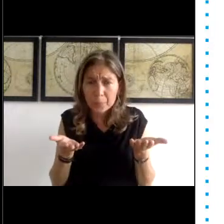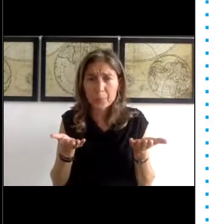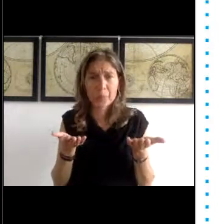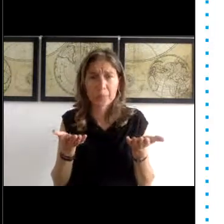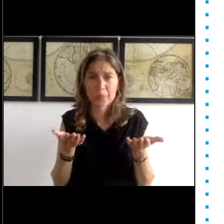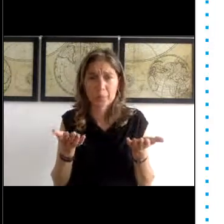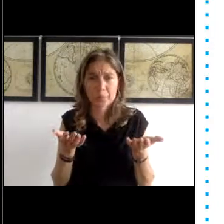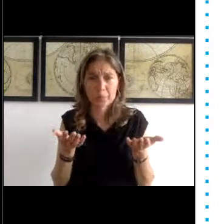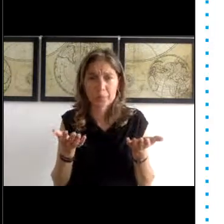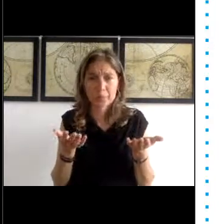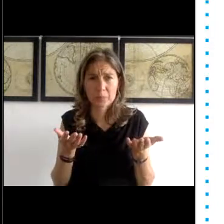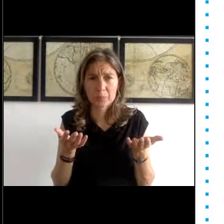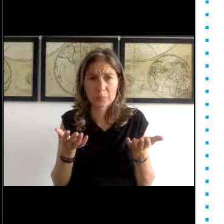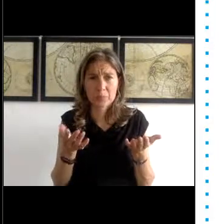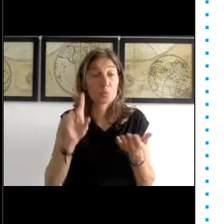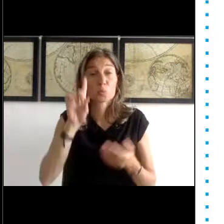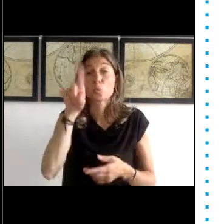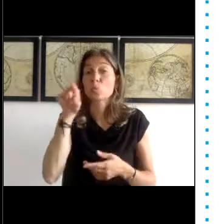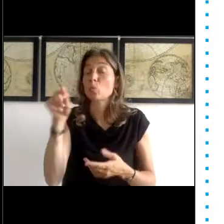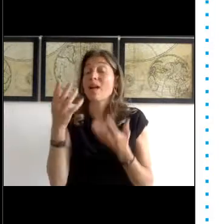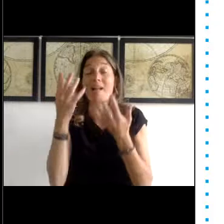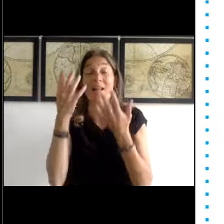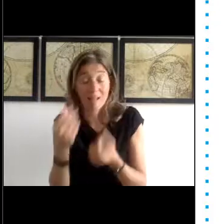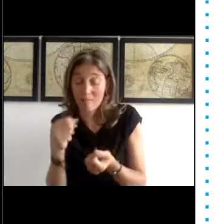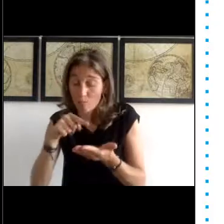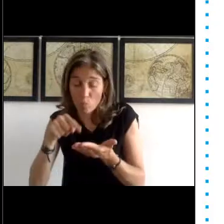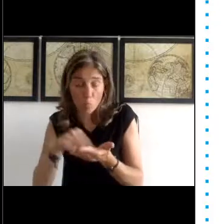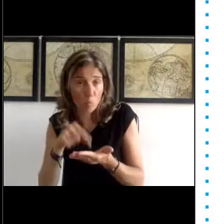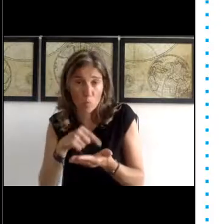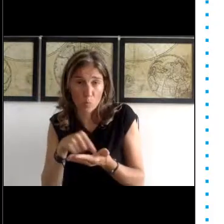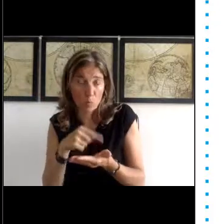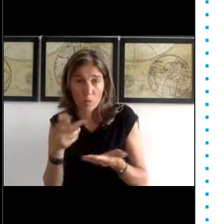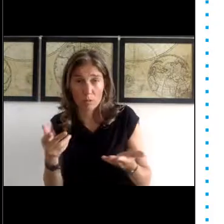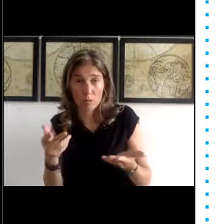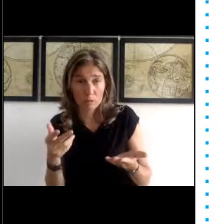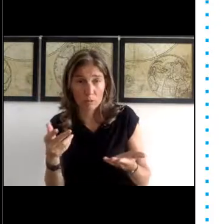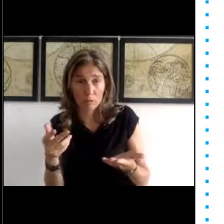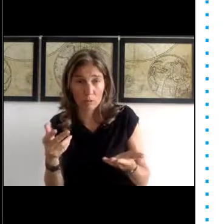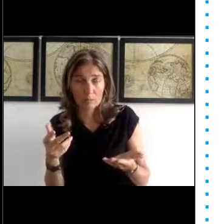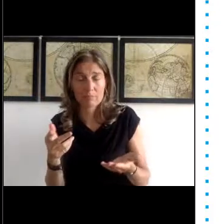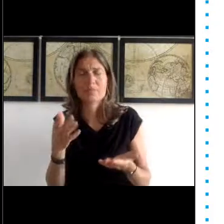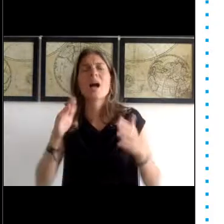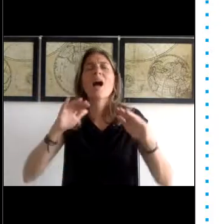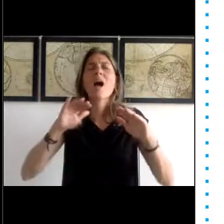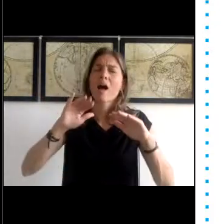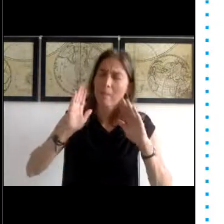I'm not keeping longer because we don't have much time.